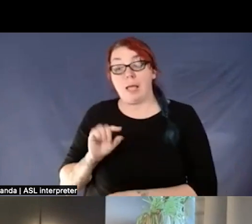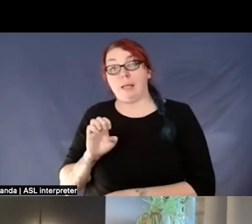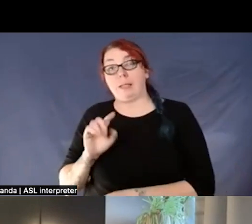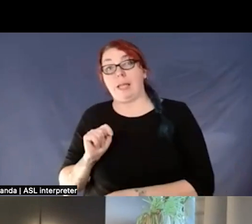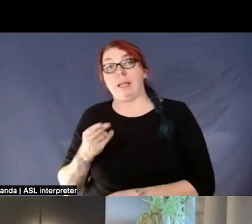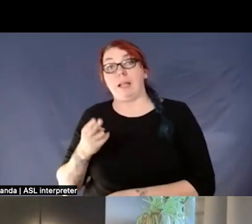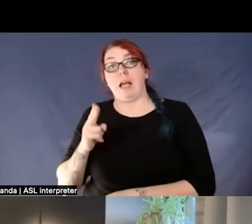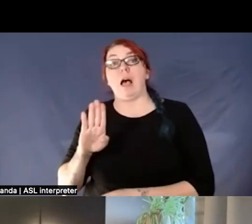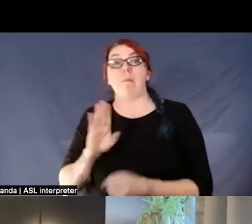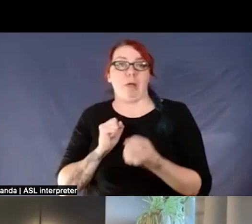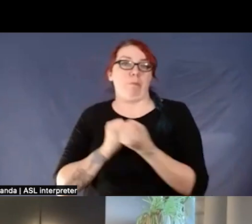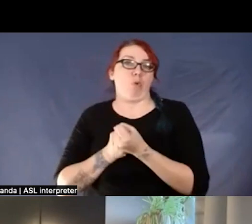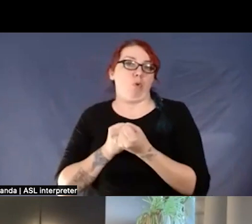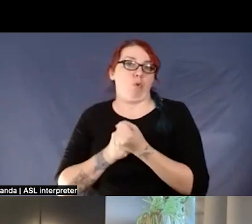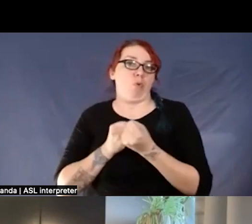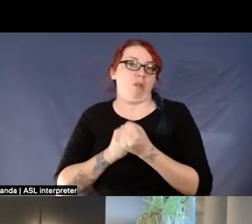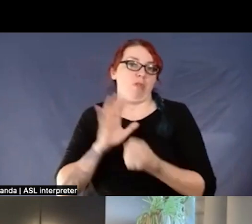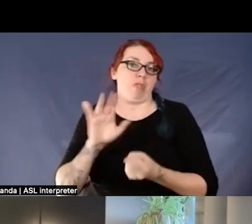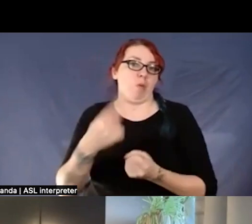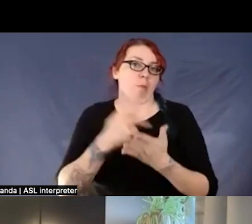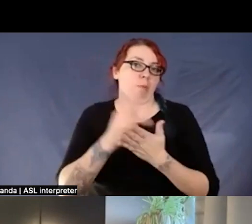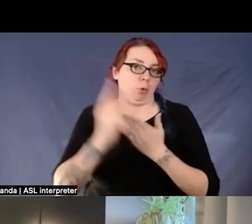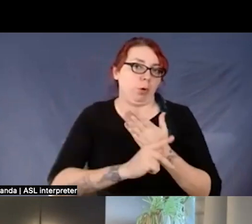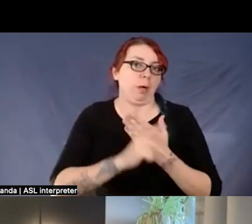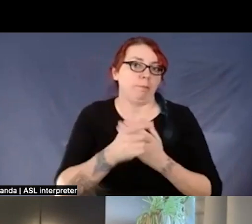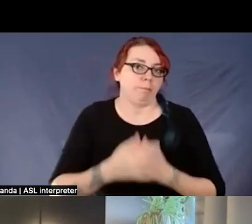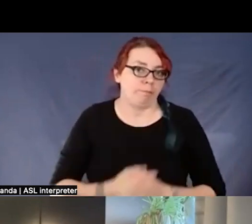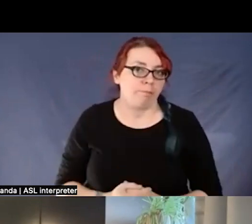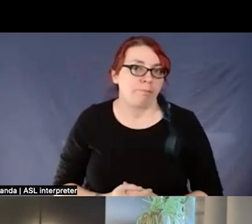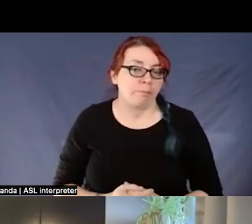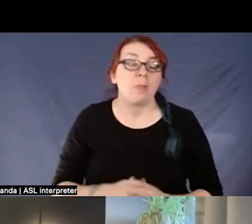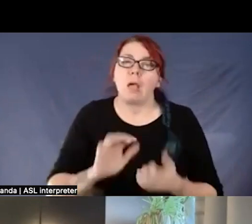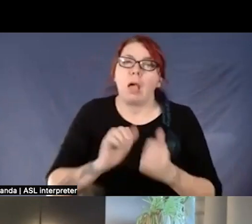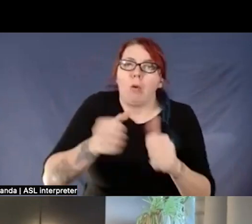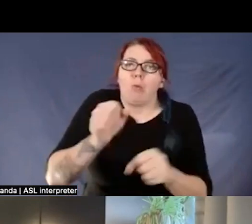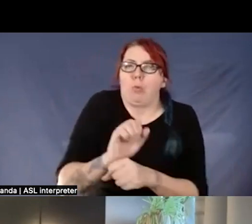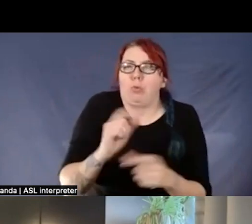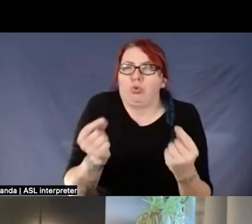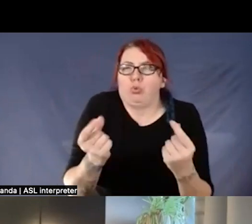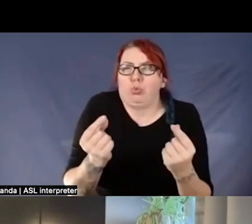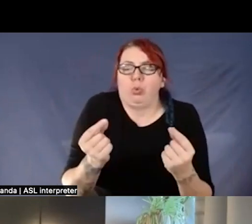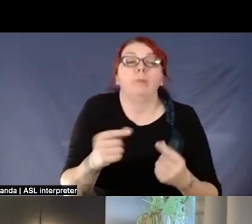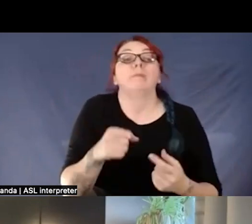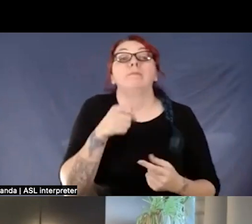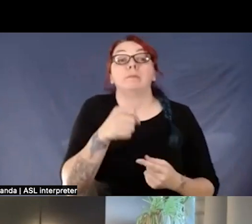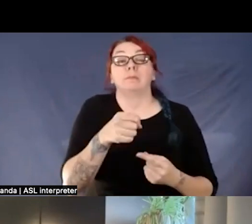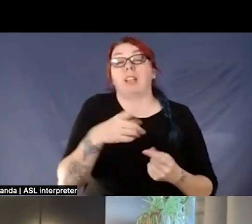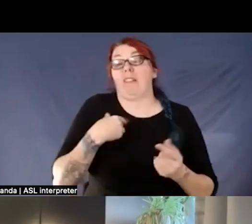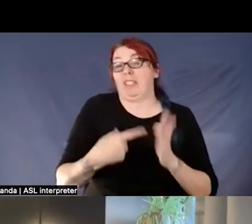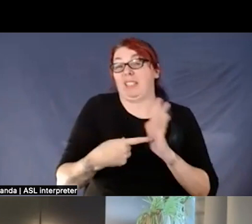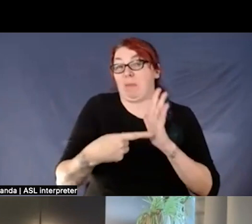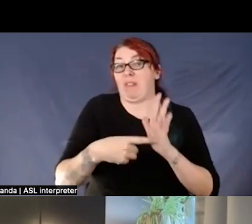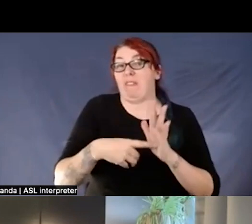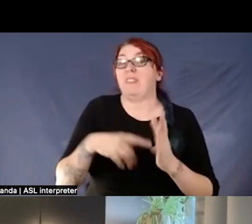and you can check everything out there. And here's how it works. I have here an email I wrote just for this purpose. When I use some of the trigger words,